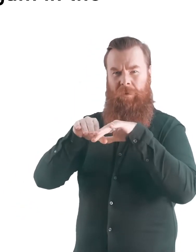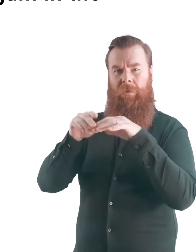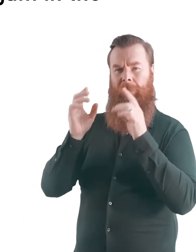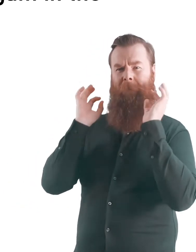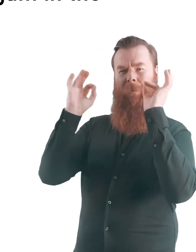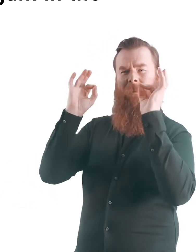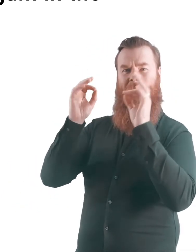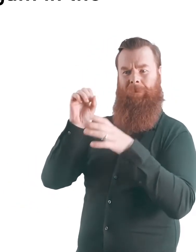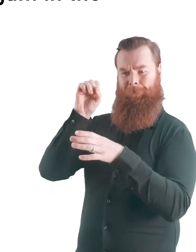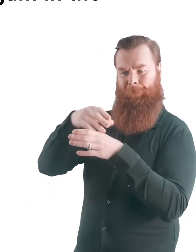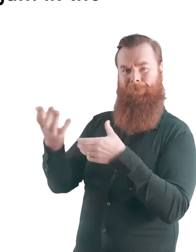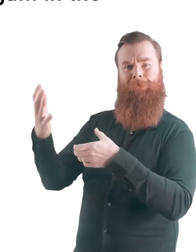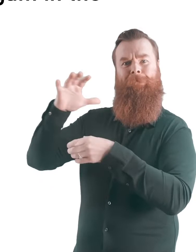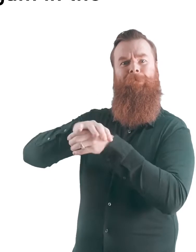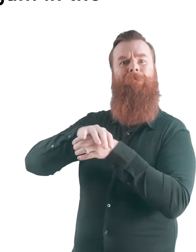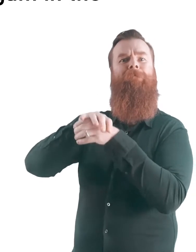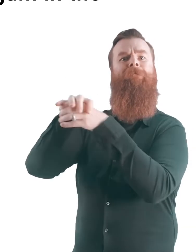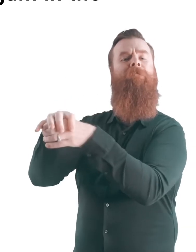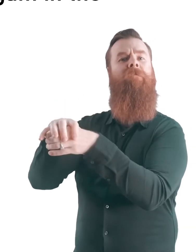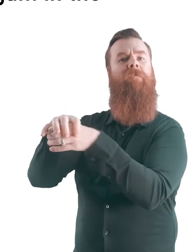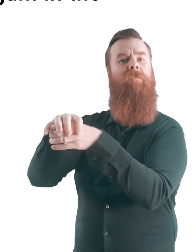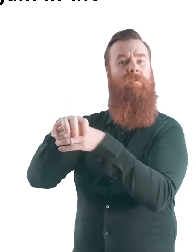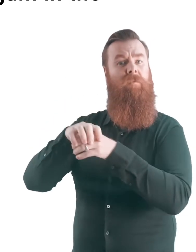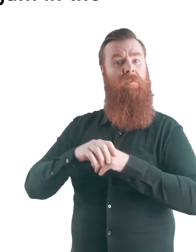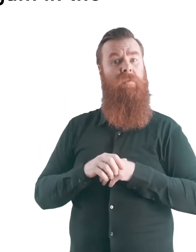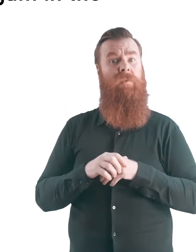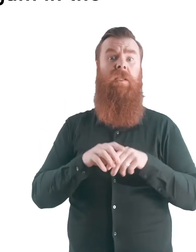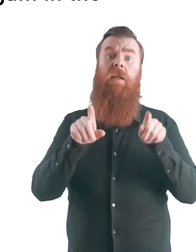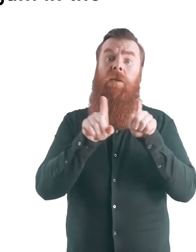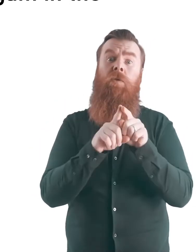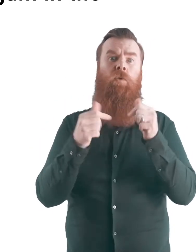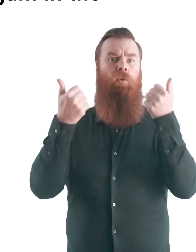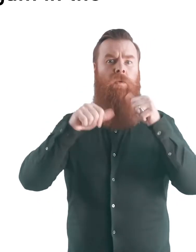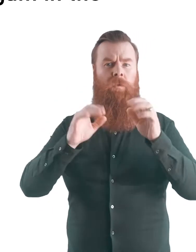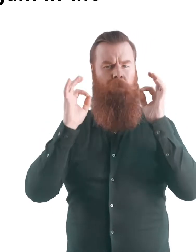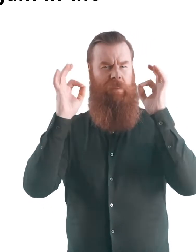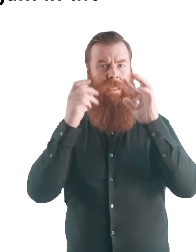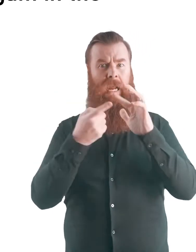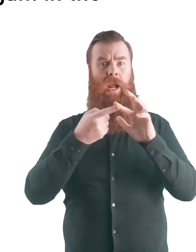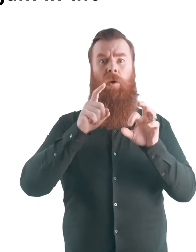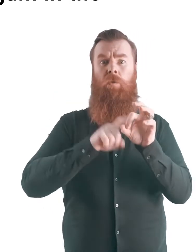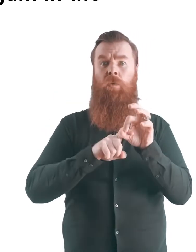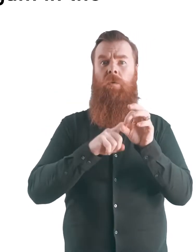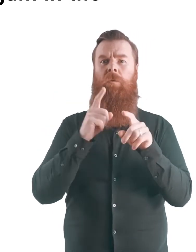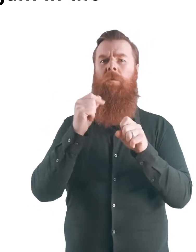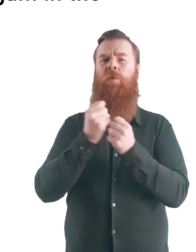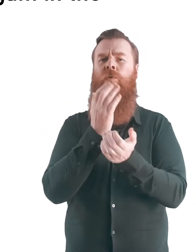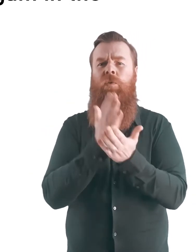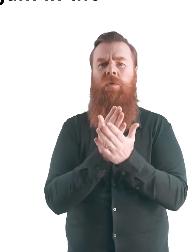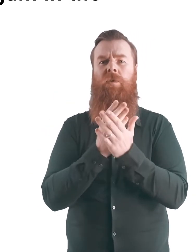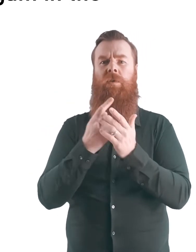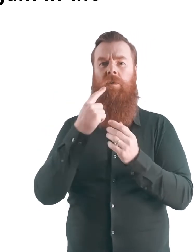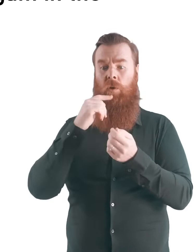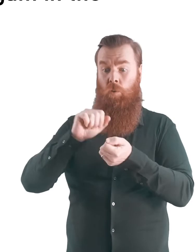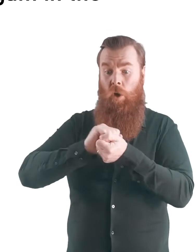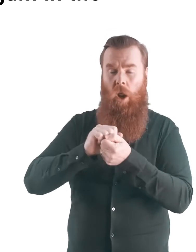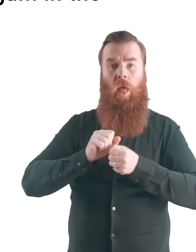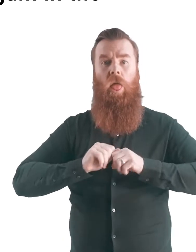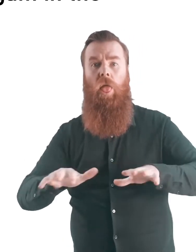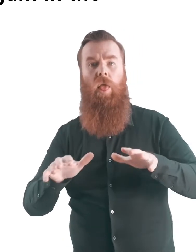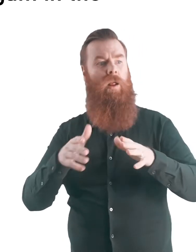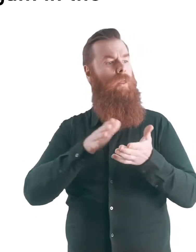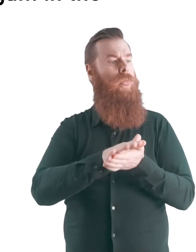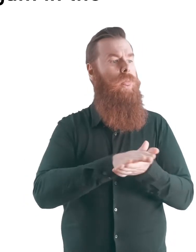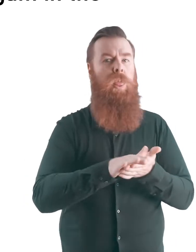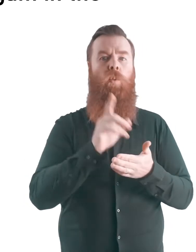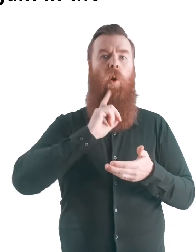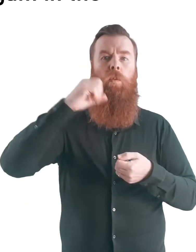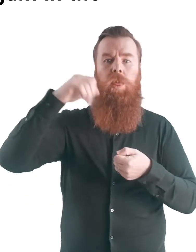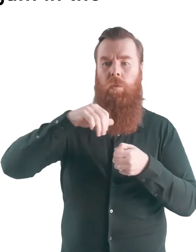Dentists have special equipment to stop extra amalgam from being flushed down the drain.